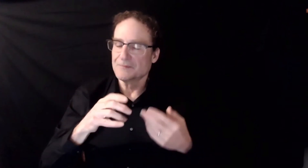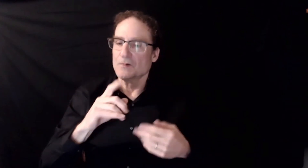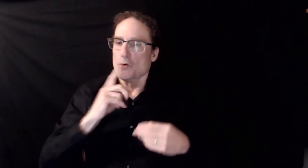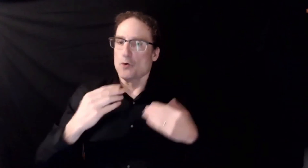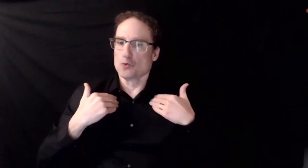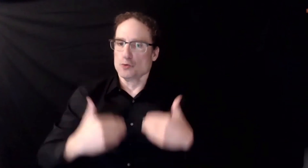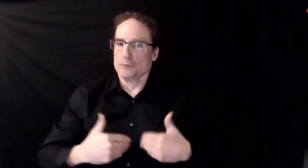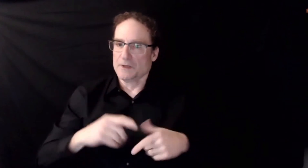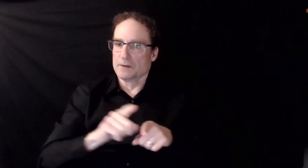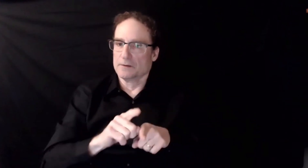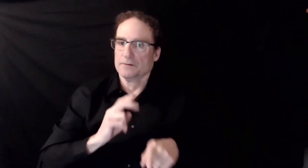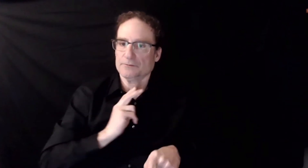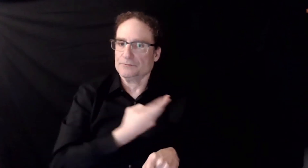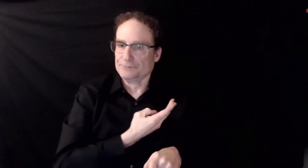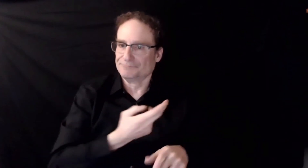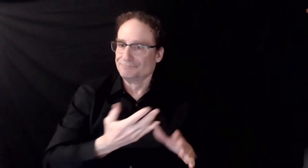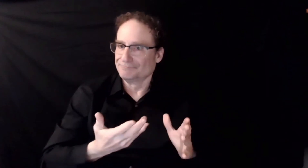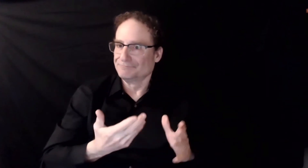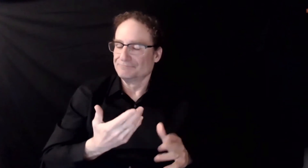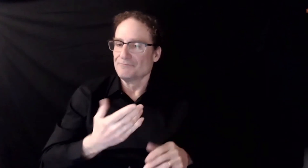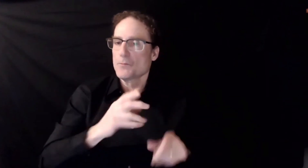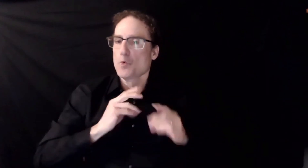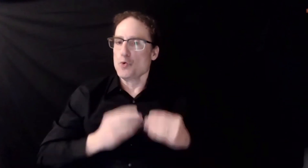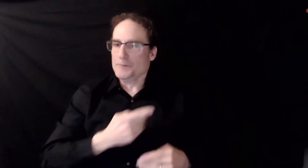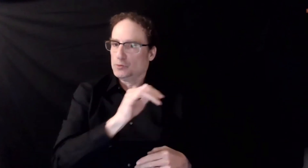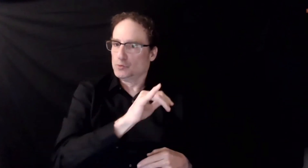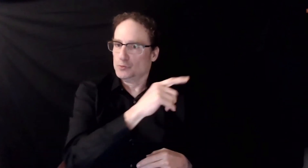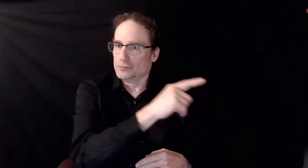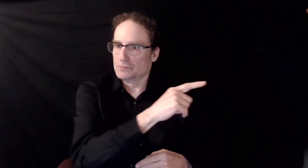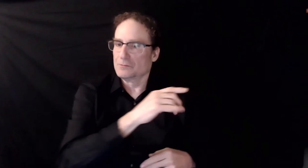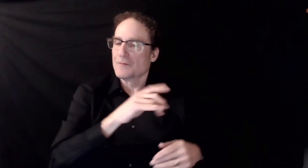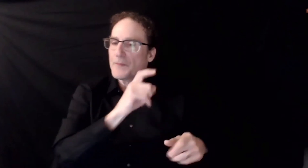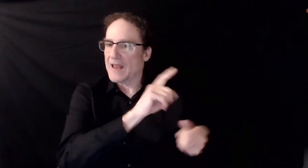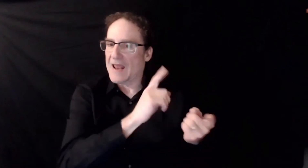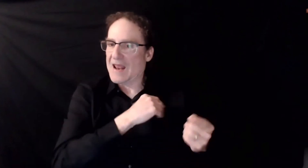individuals realize that they're human just like us,